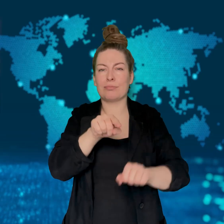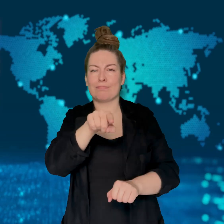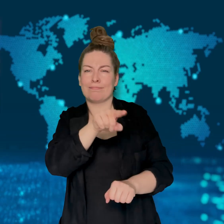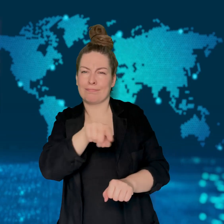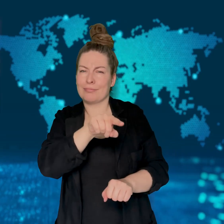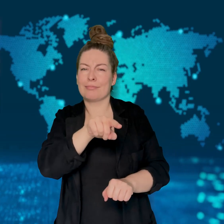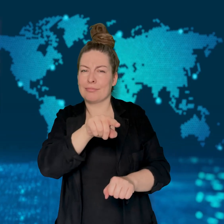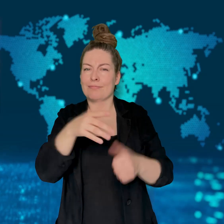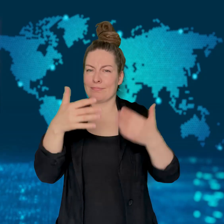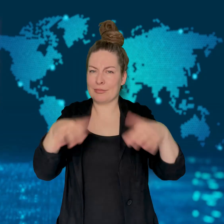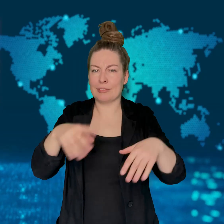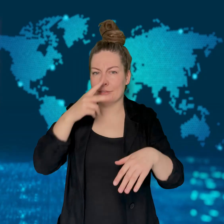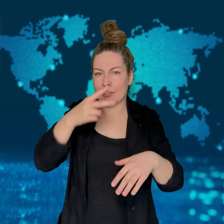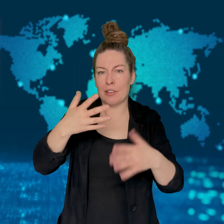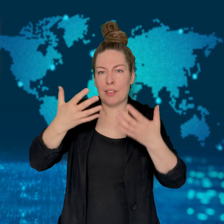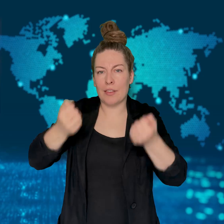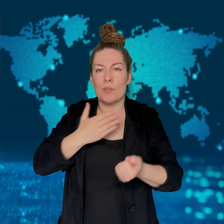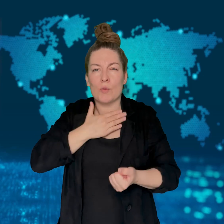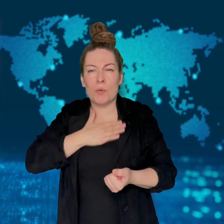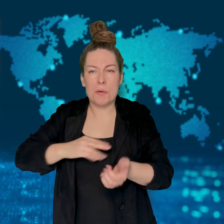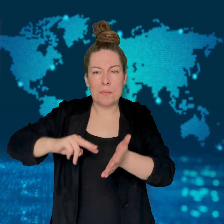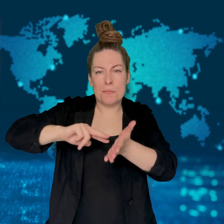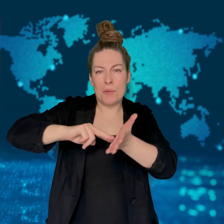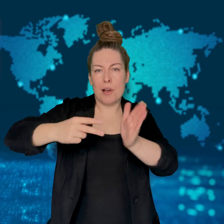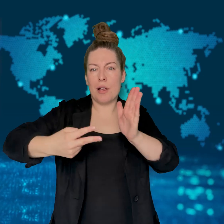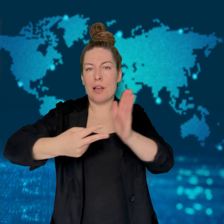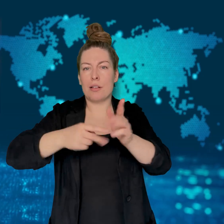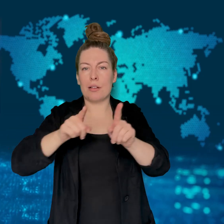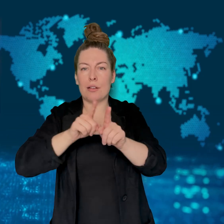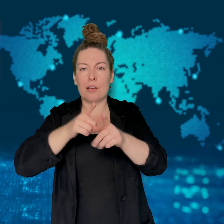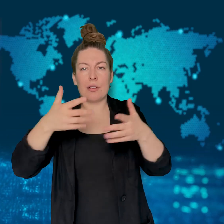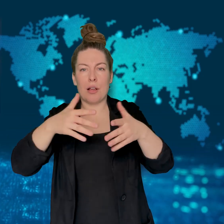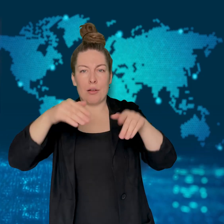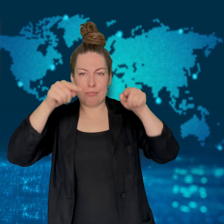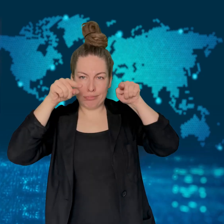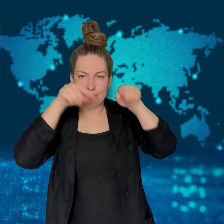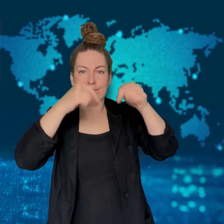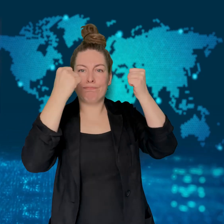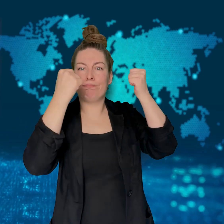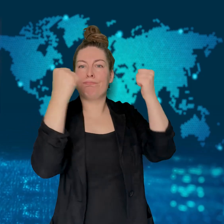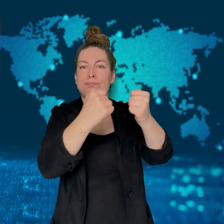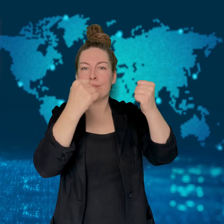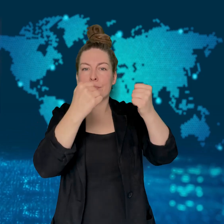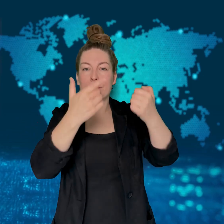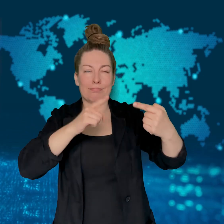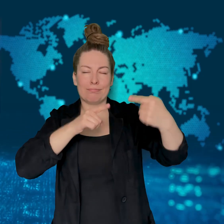They have been accused of planning sabotage attacks,